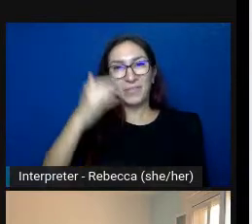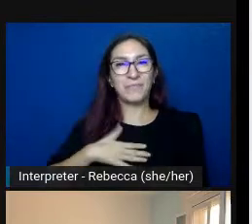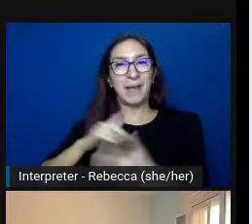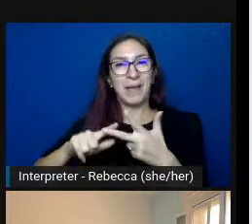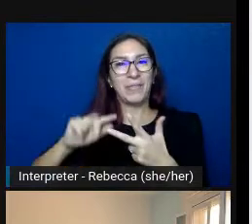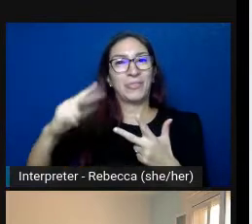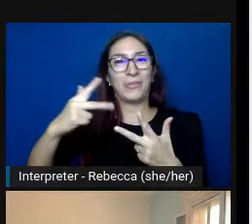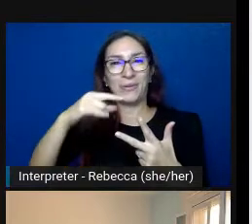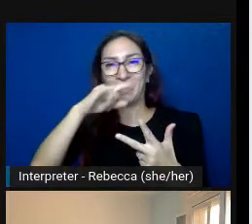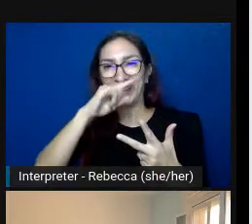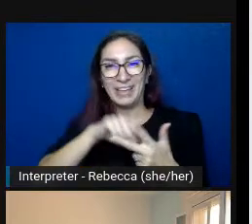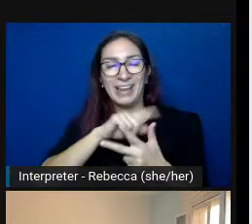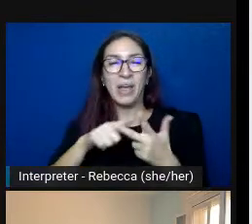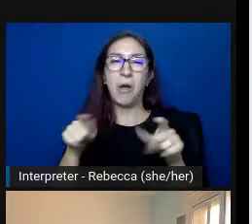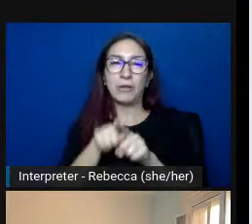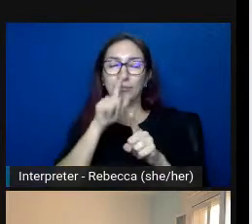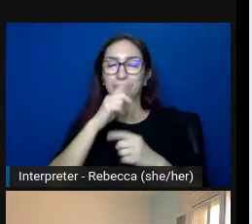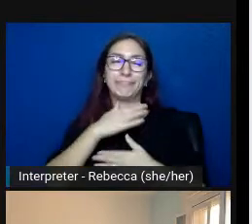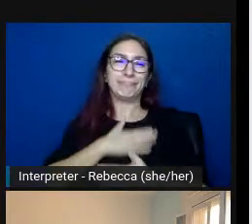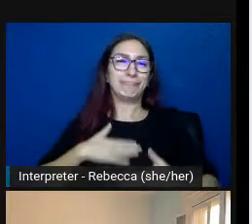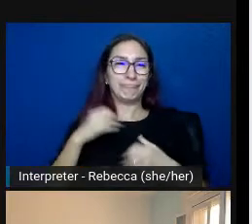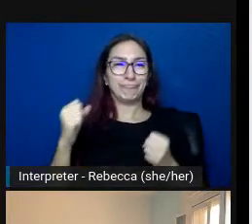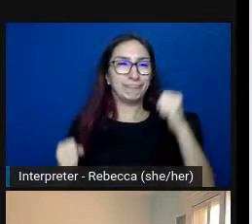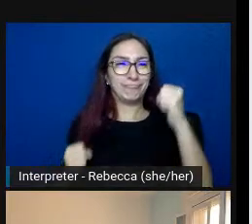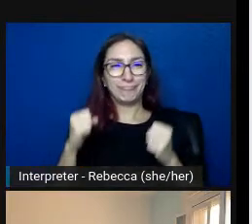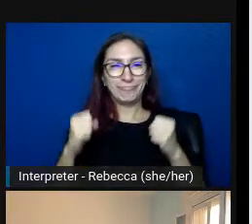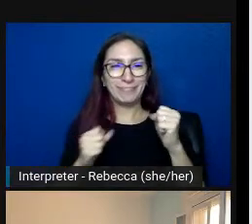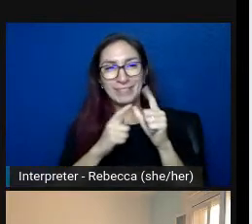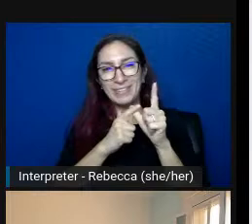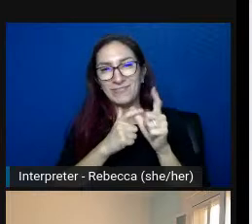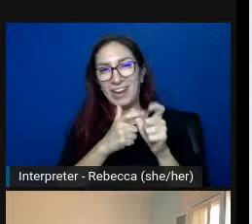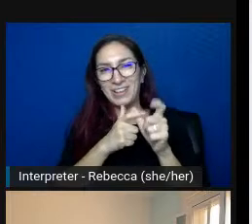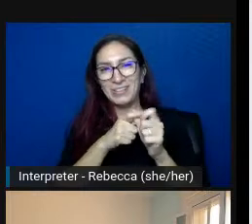accessibility and important I am human of two dogs and I just became father of my parakeet and also I like running.